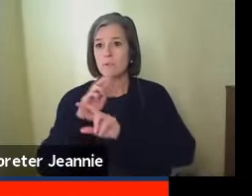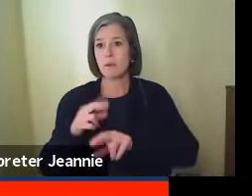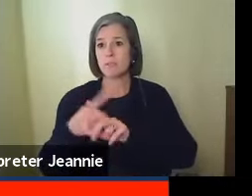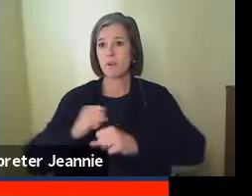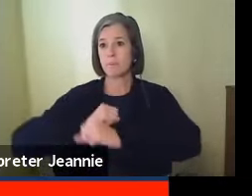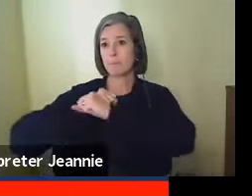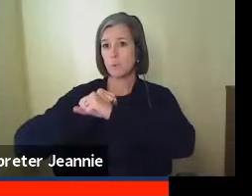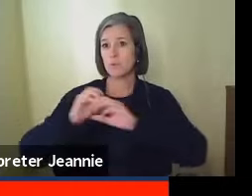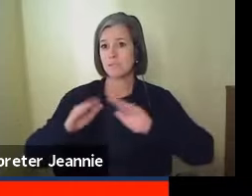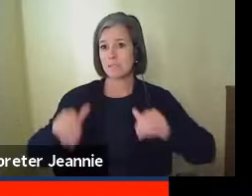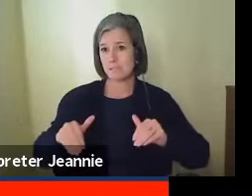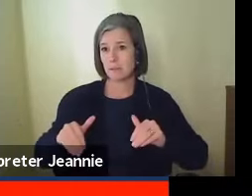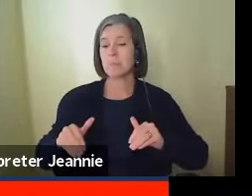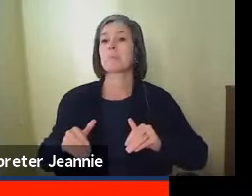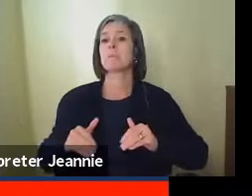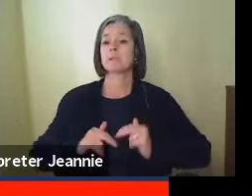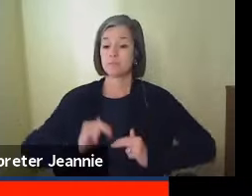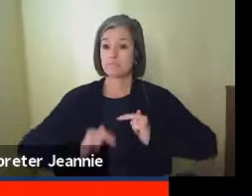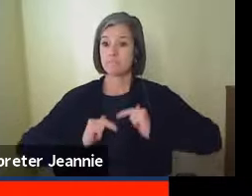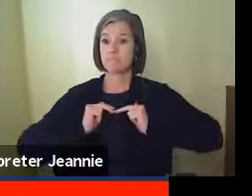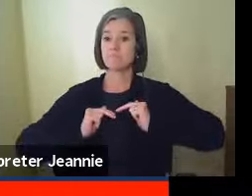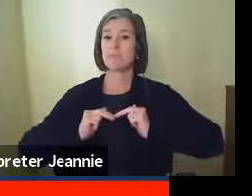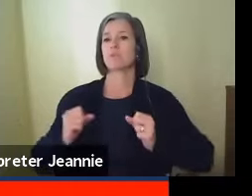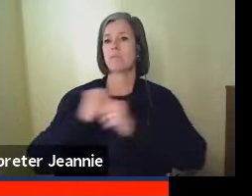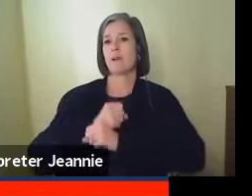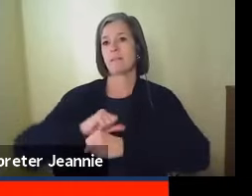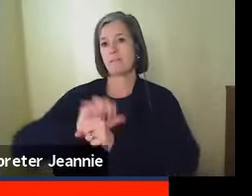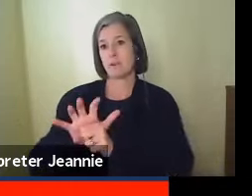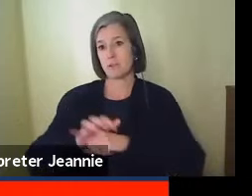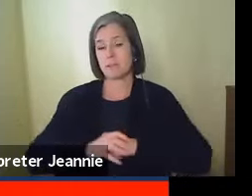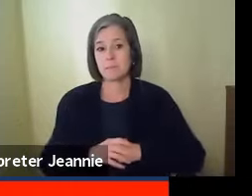to have to be able to fight off this virus. It requires ultralow storage so the